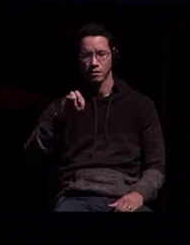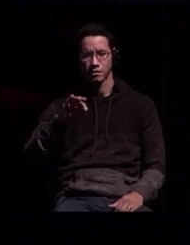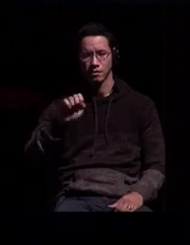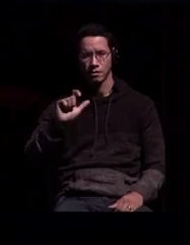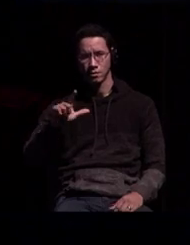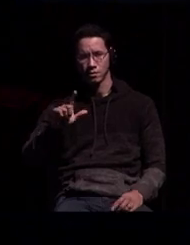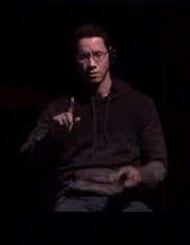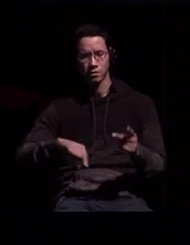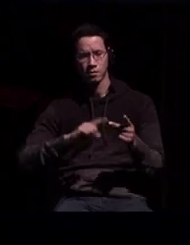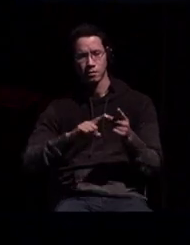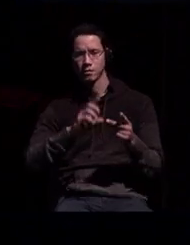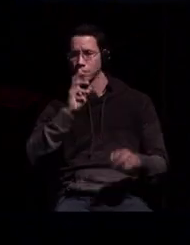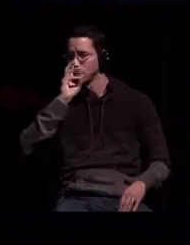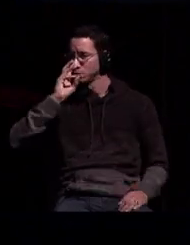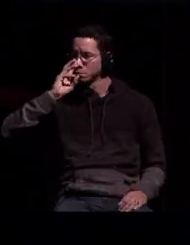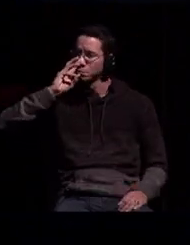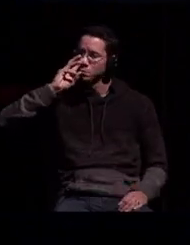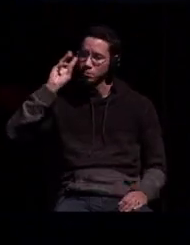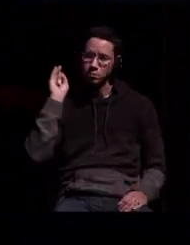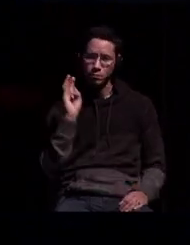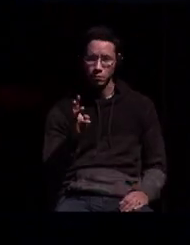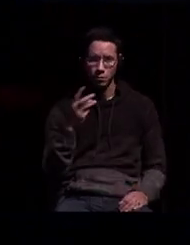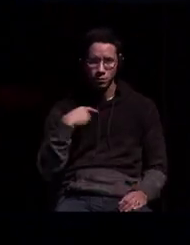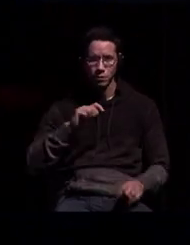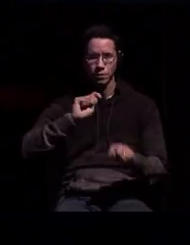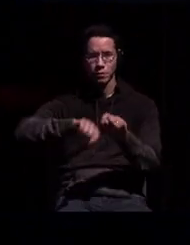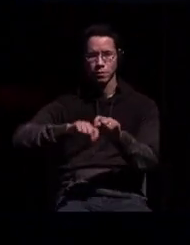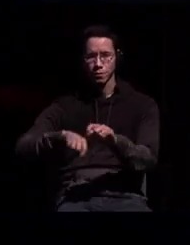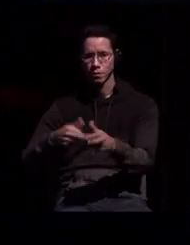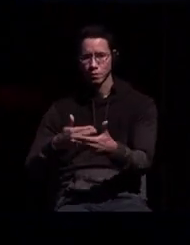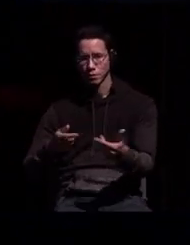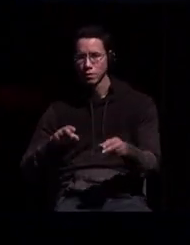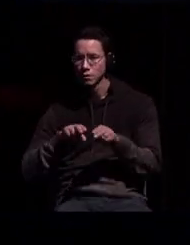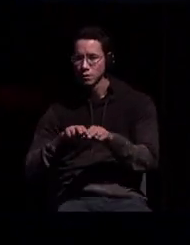especially by tourists. For me it is very serious